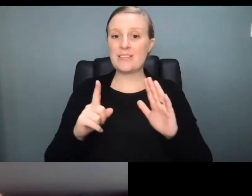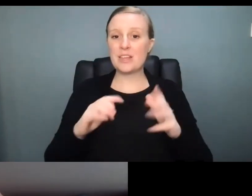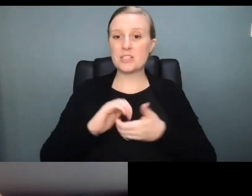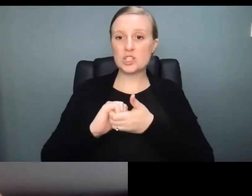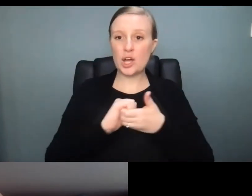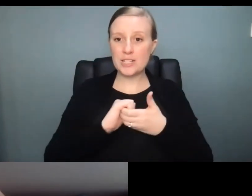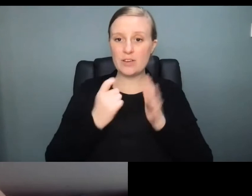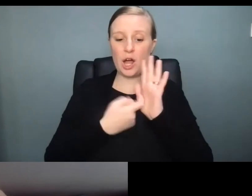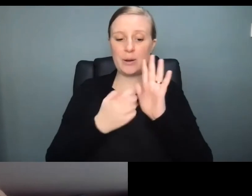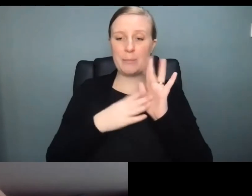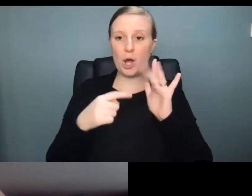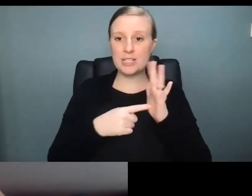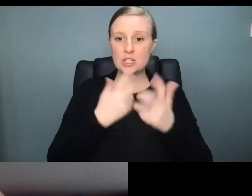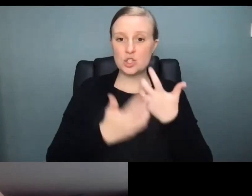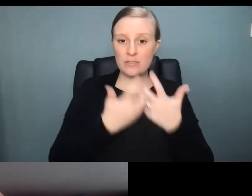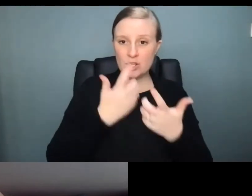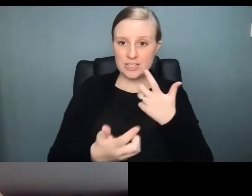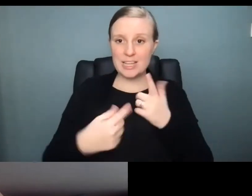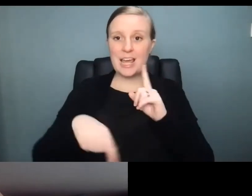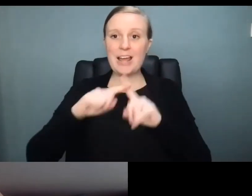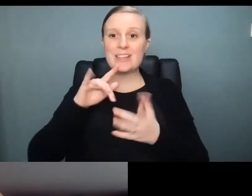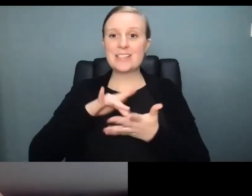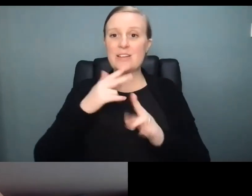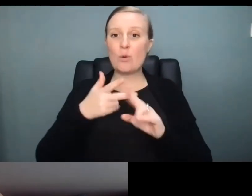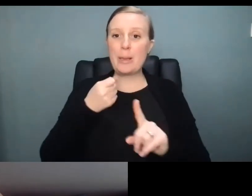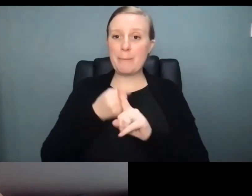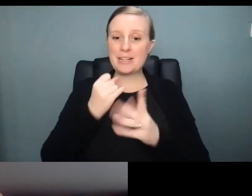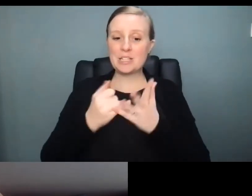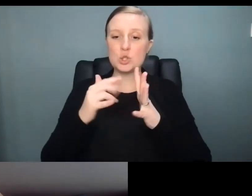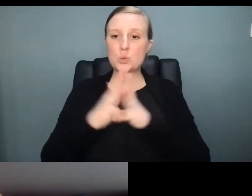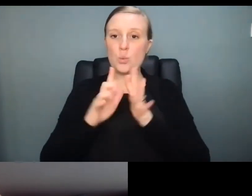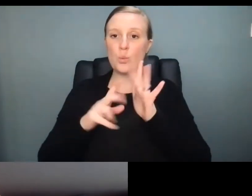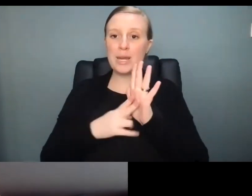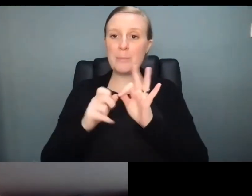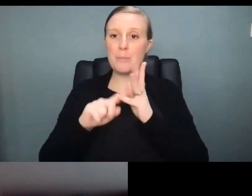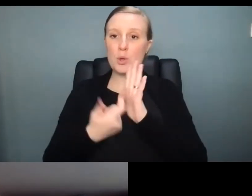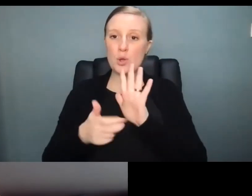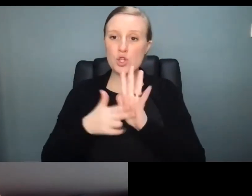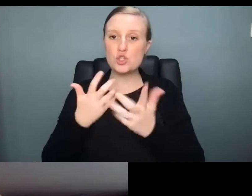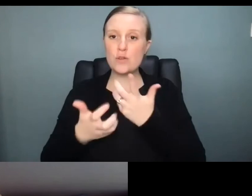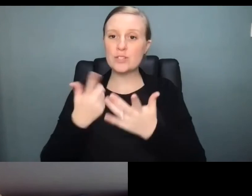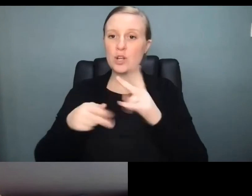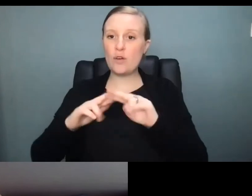Impact at Swinburne University of Technology. I'd also like to welcome Distinguished Professor